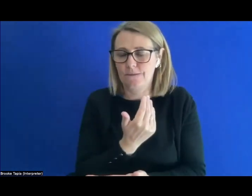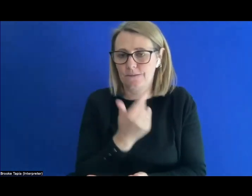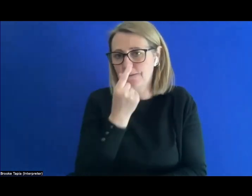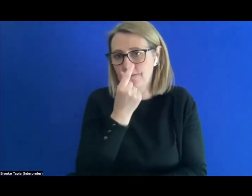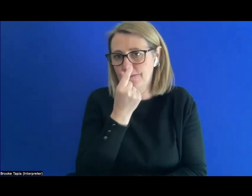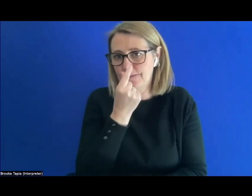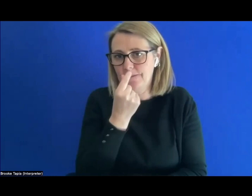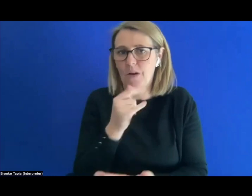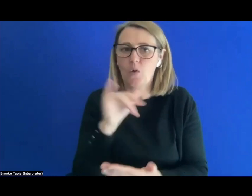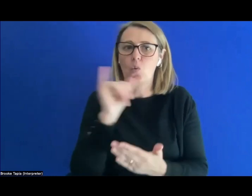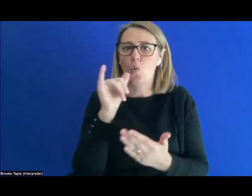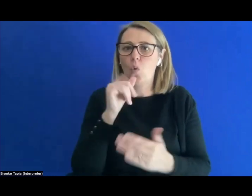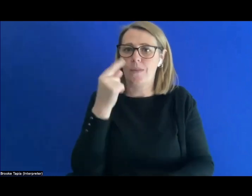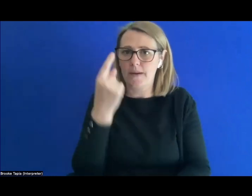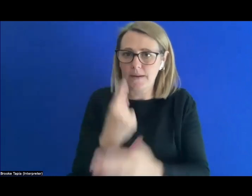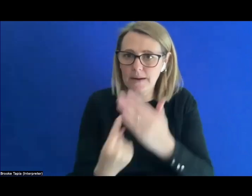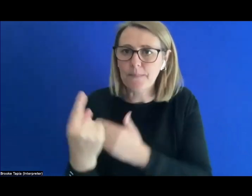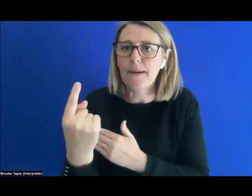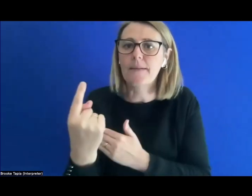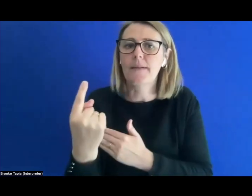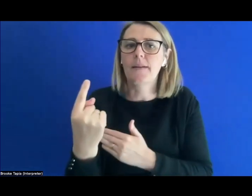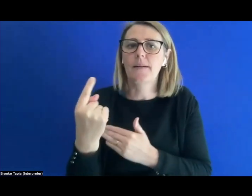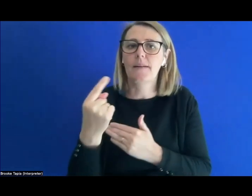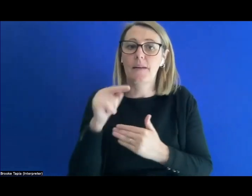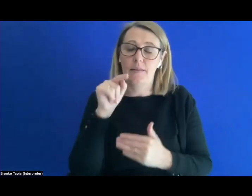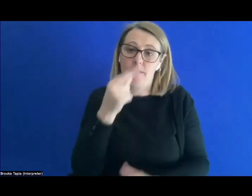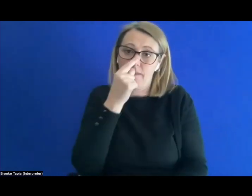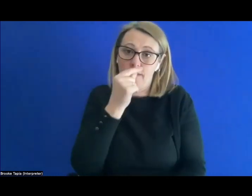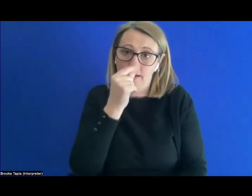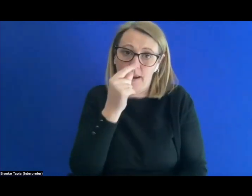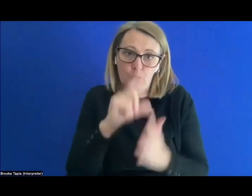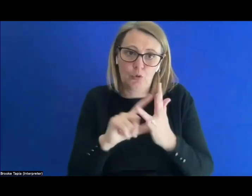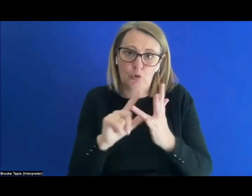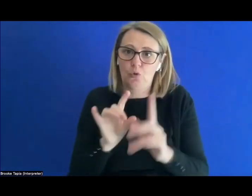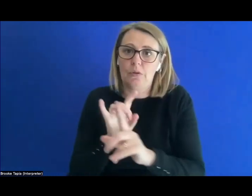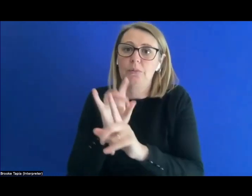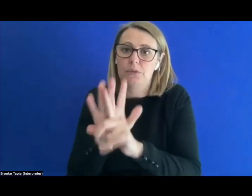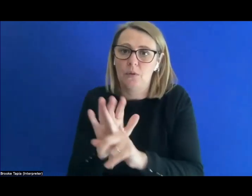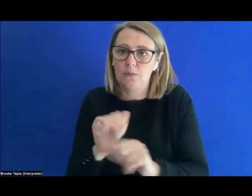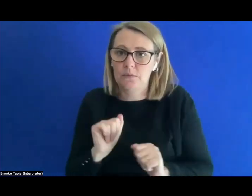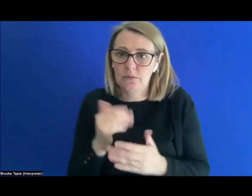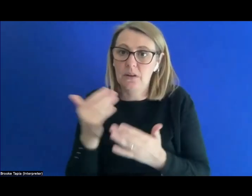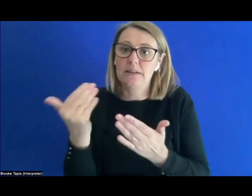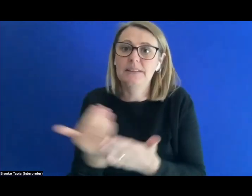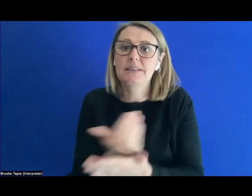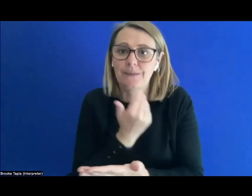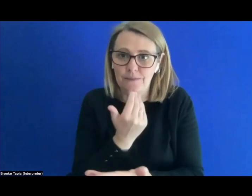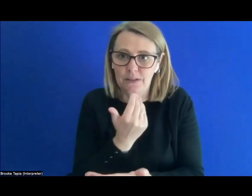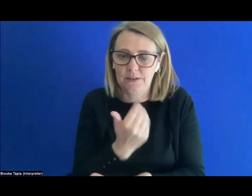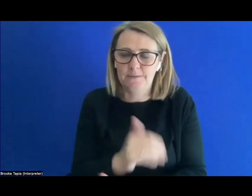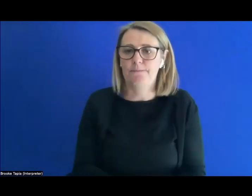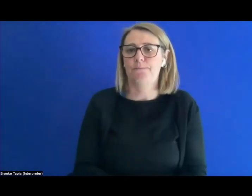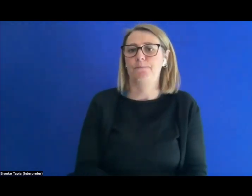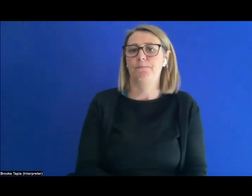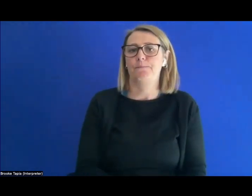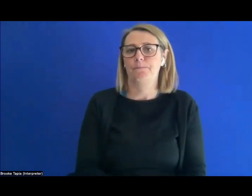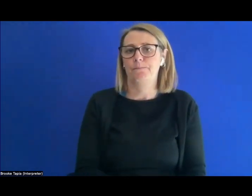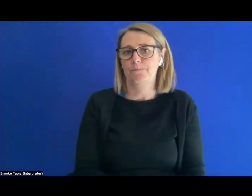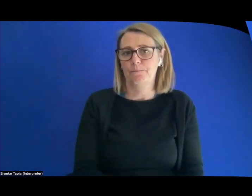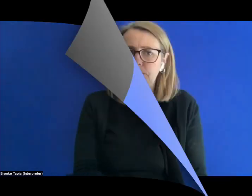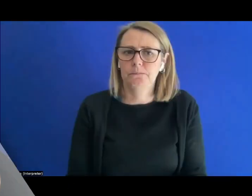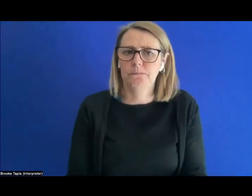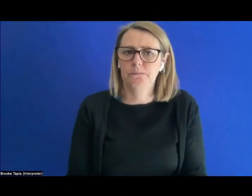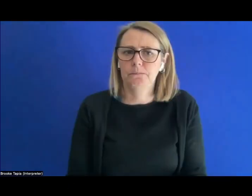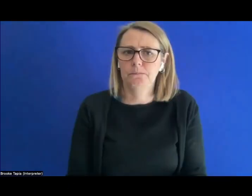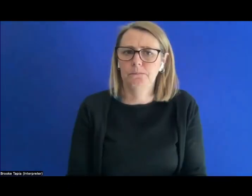their independence indicates they’re quite able to do that safely by themselves.